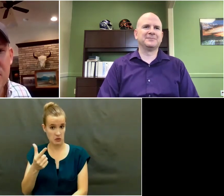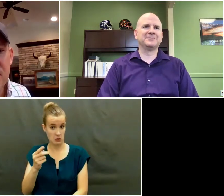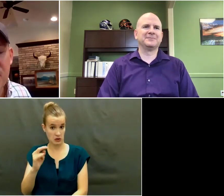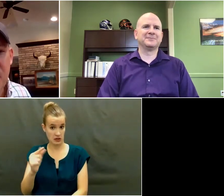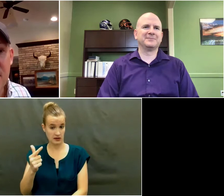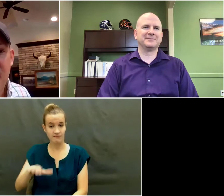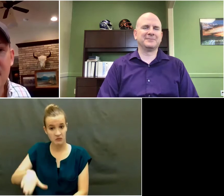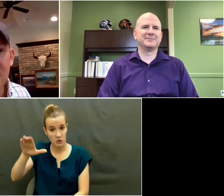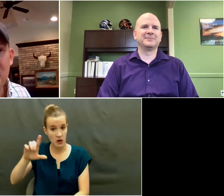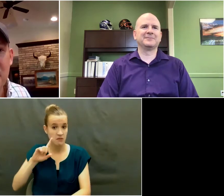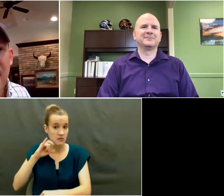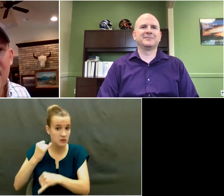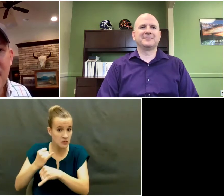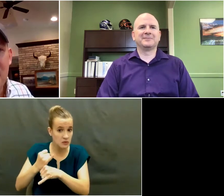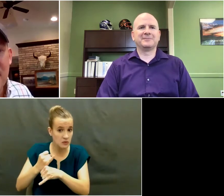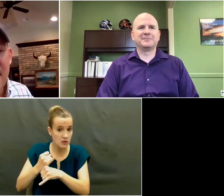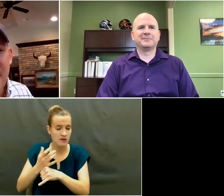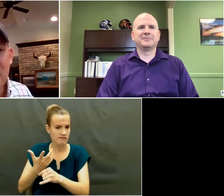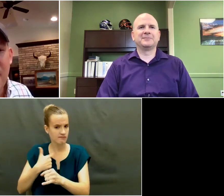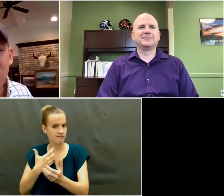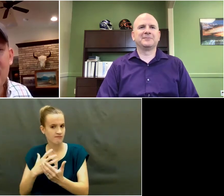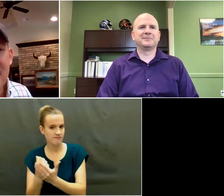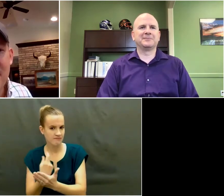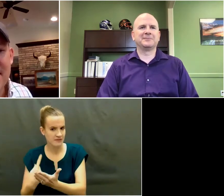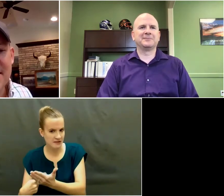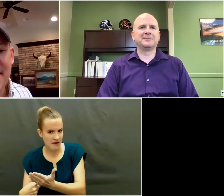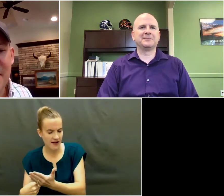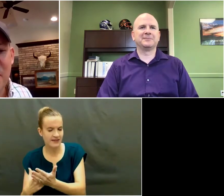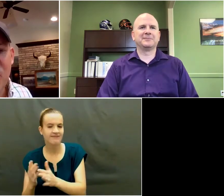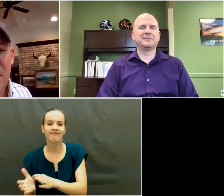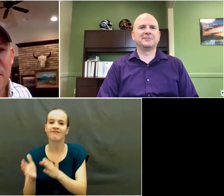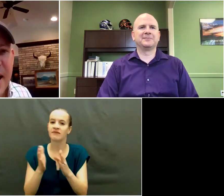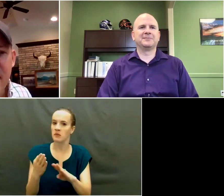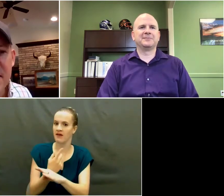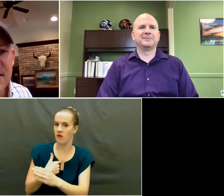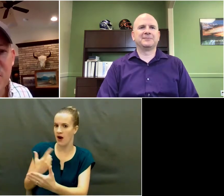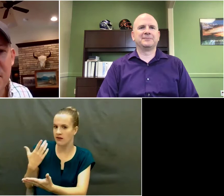which which I want to talk a little bit about, but I'm really curious what your background is what